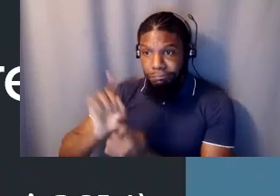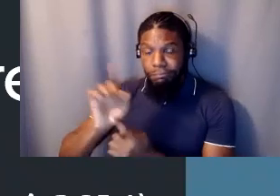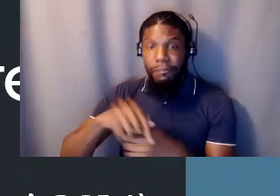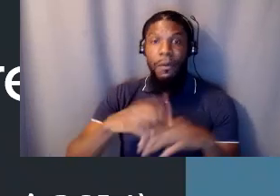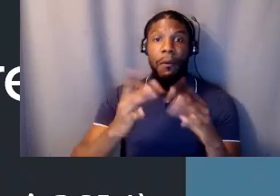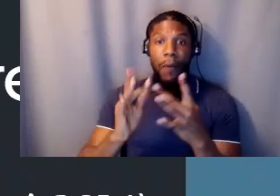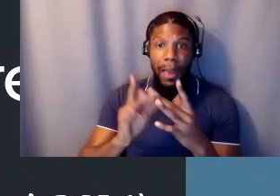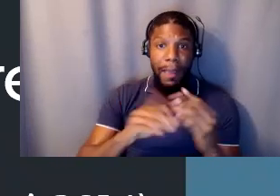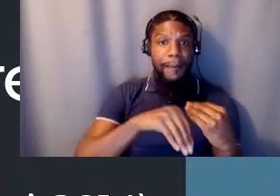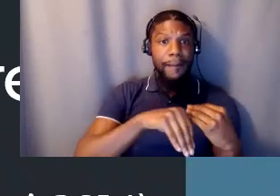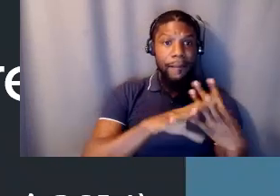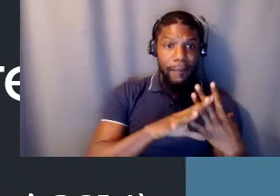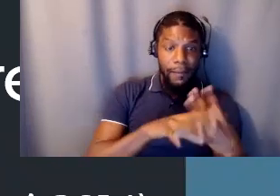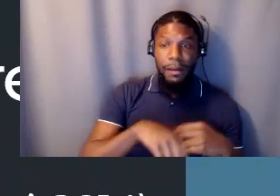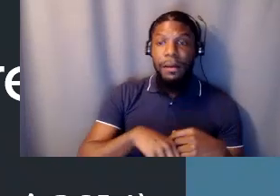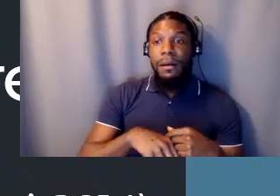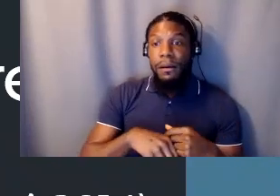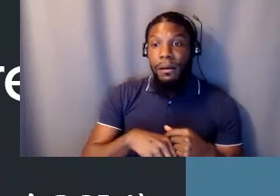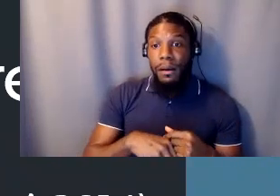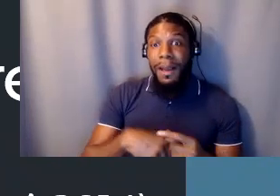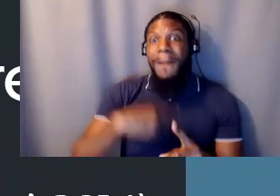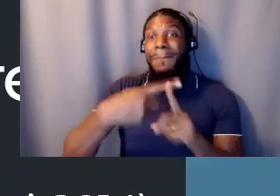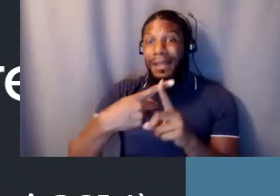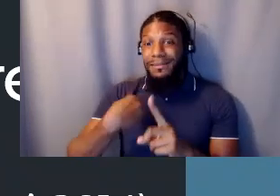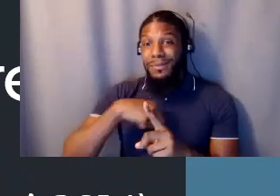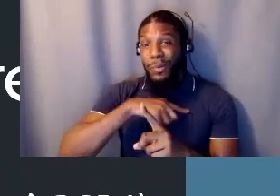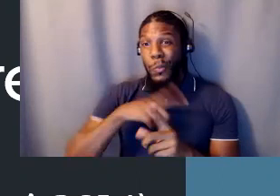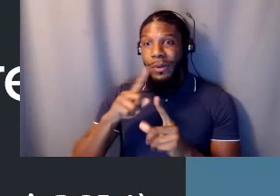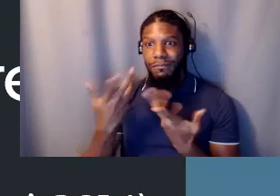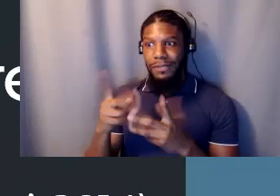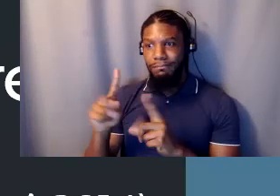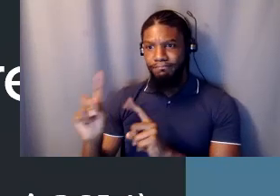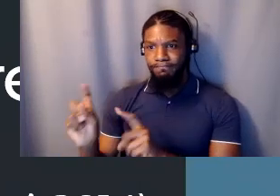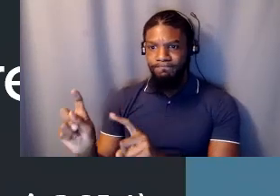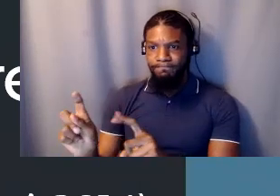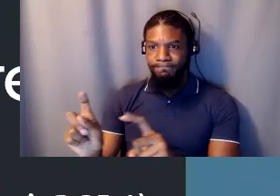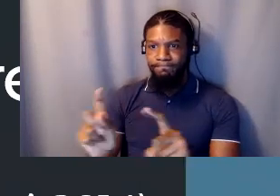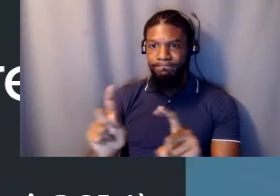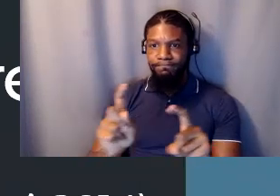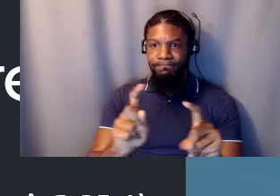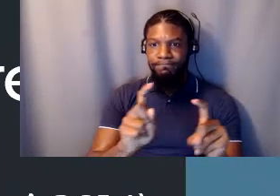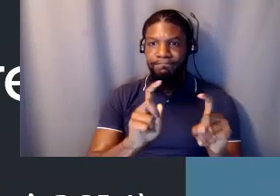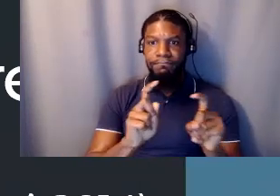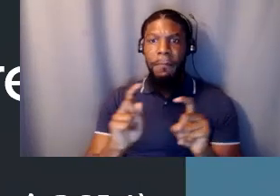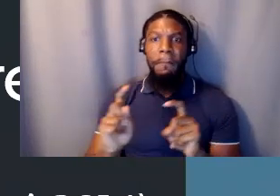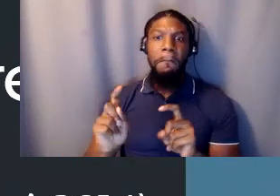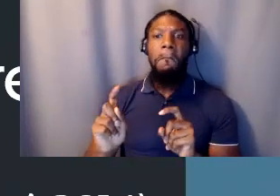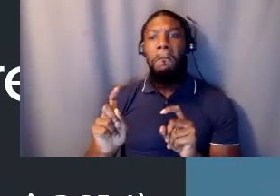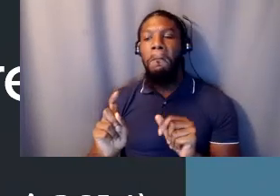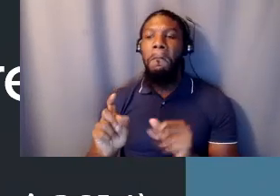And then also we surveyed-- We did a pool of participants we surveyed about their experience a little bit more.